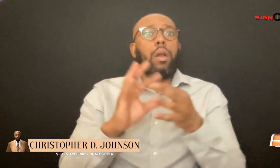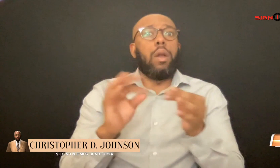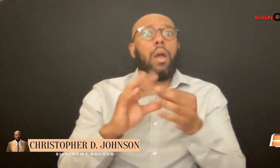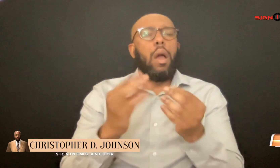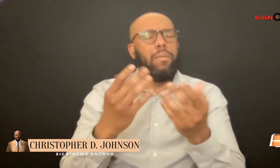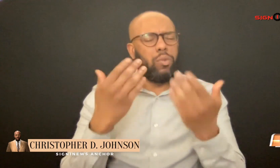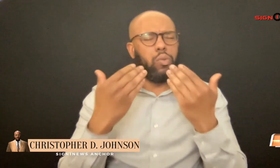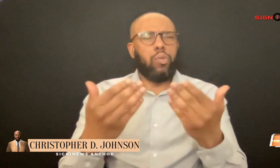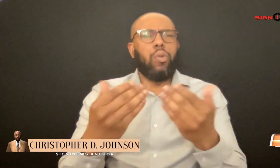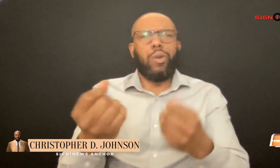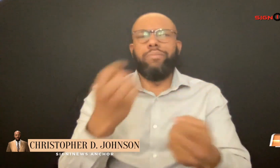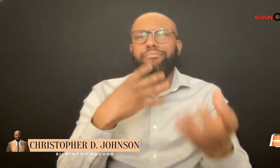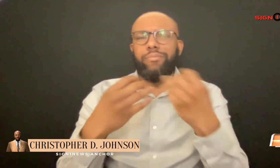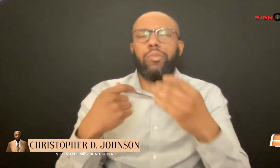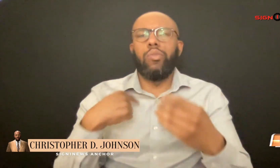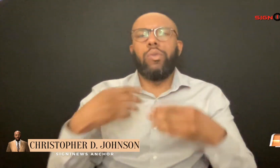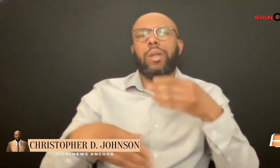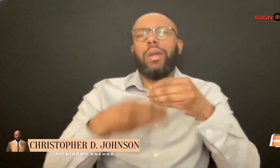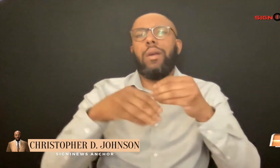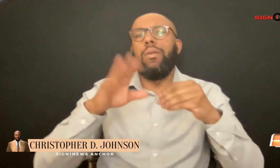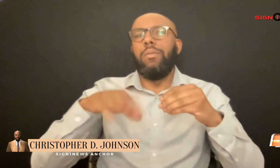update, we may add it at the bottom of the screen.